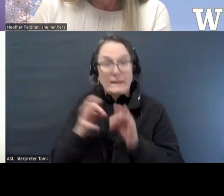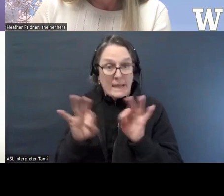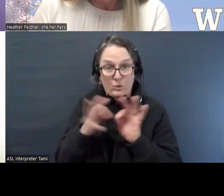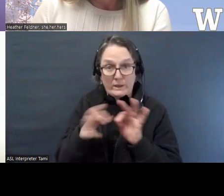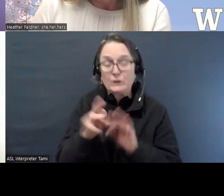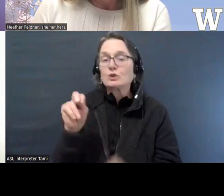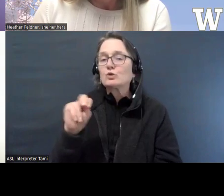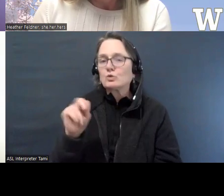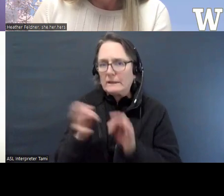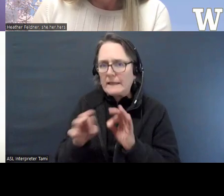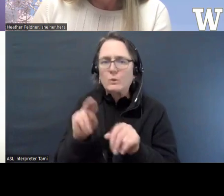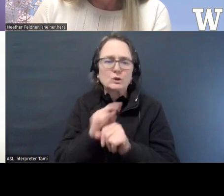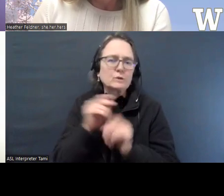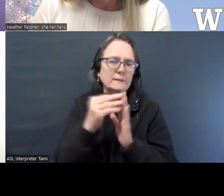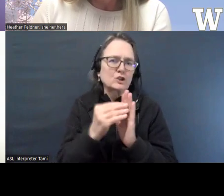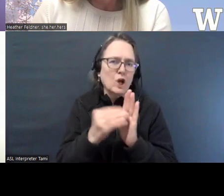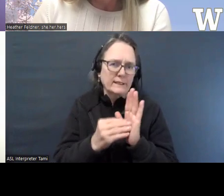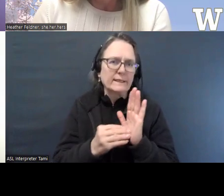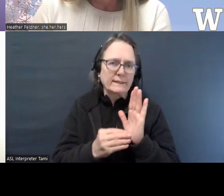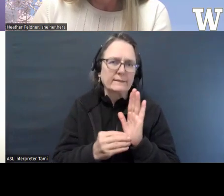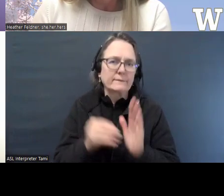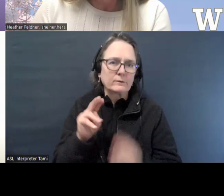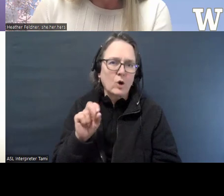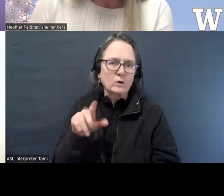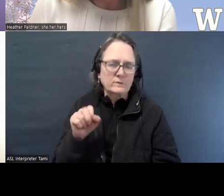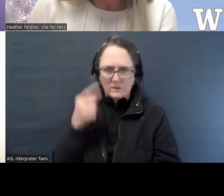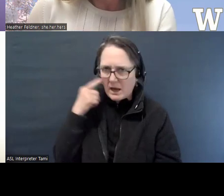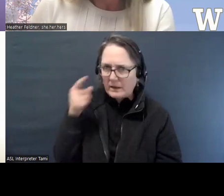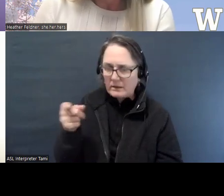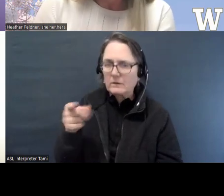I believe that Dr. Feldner has some other resources